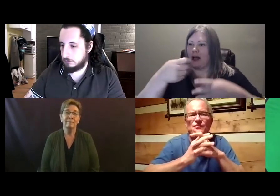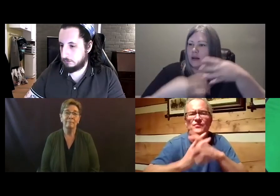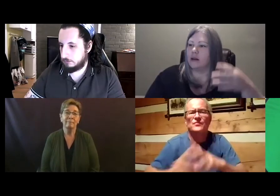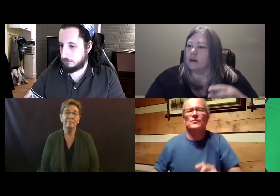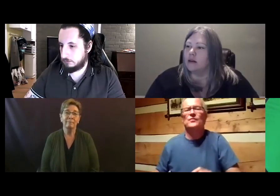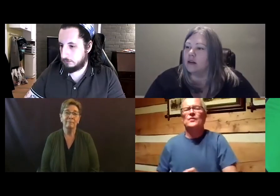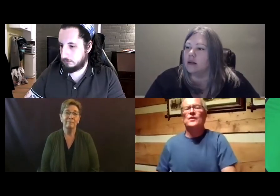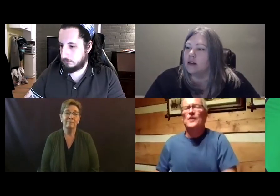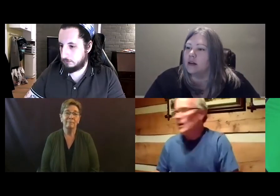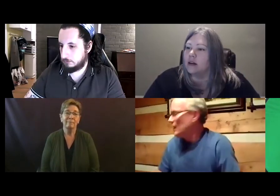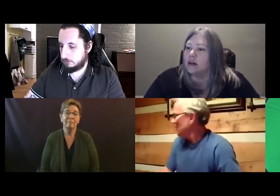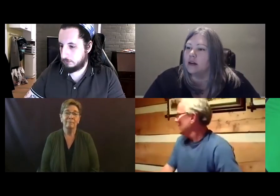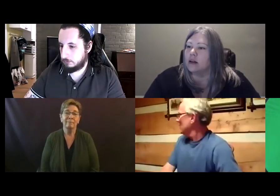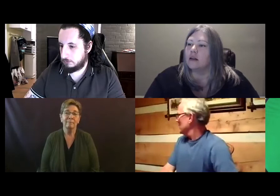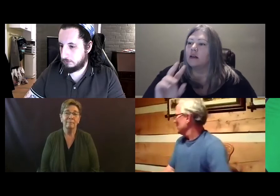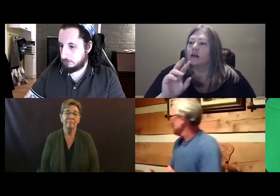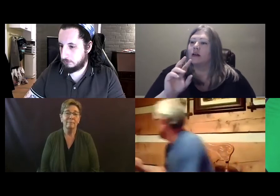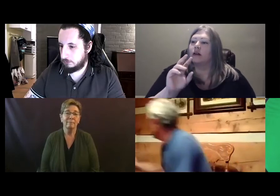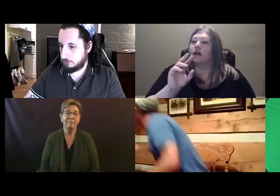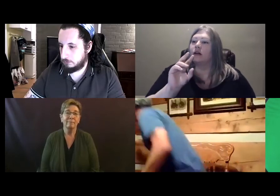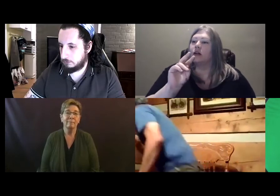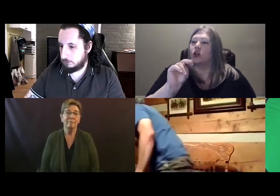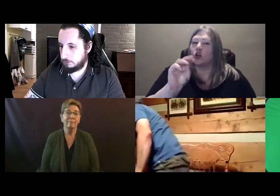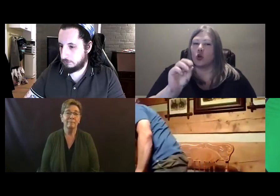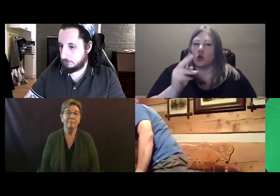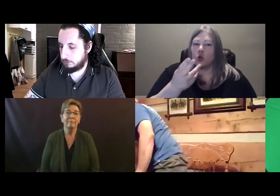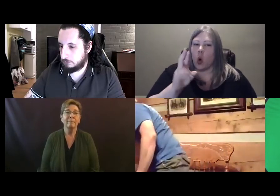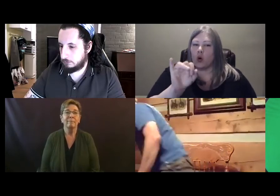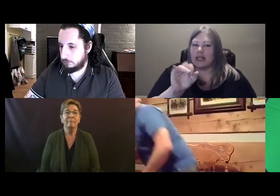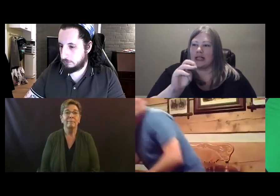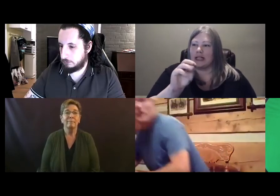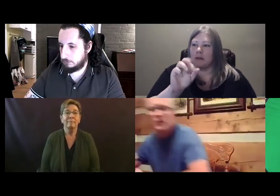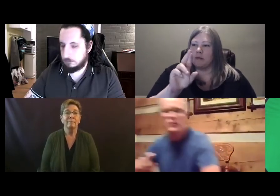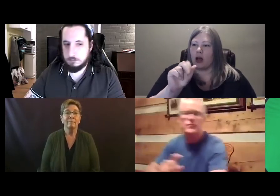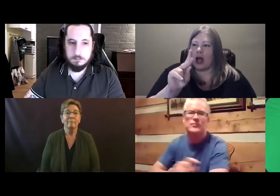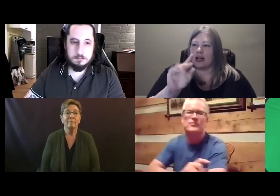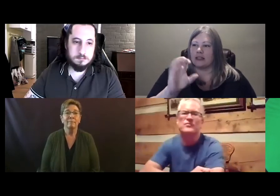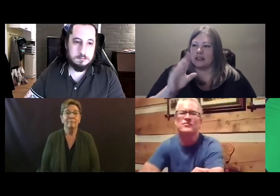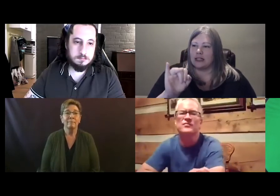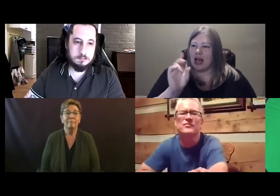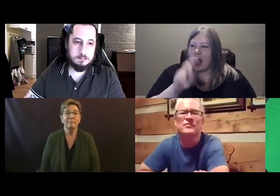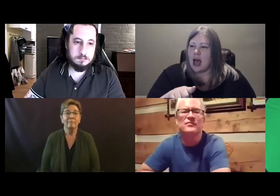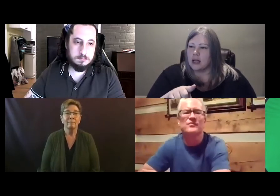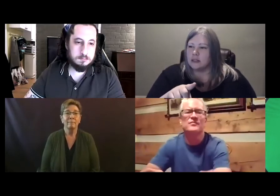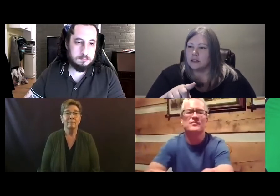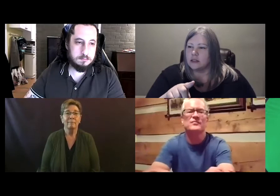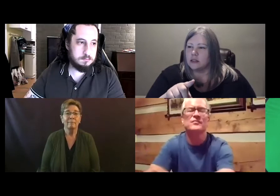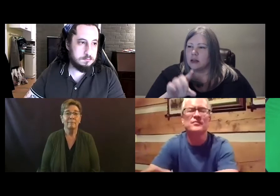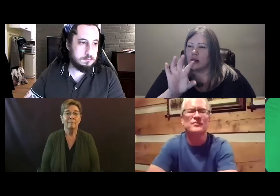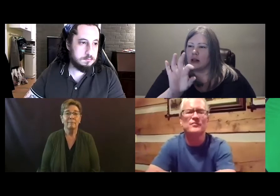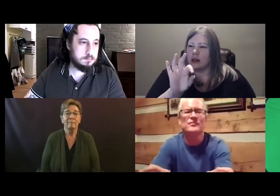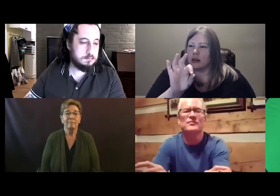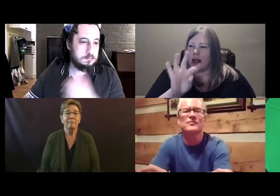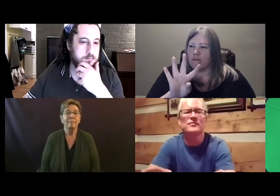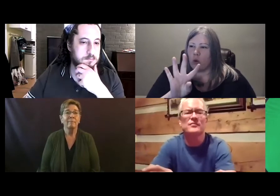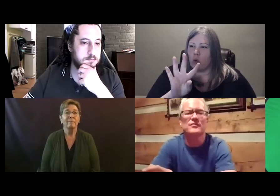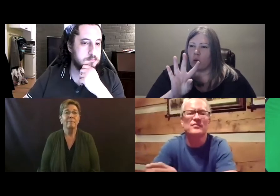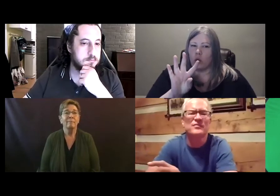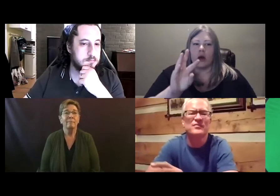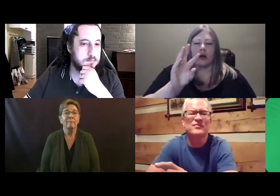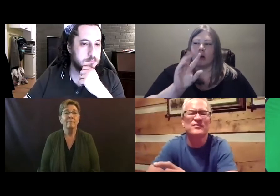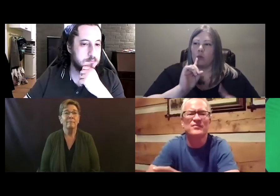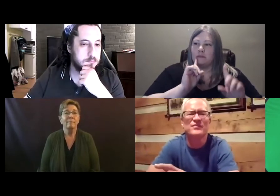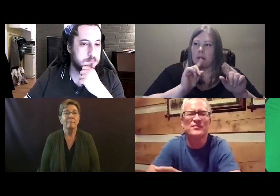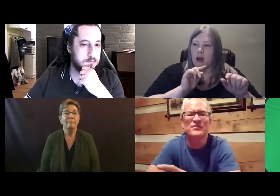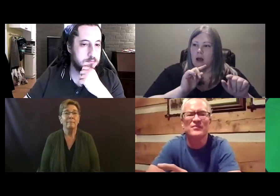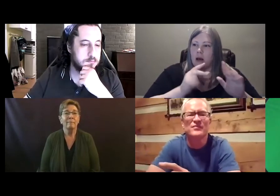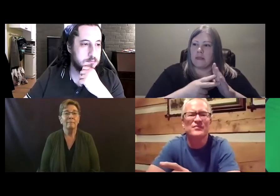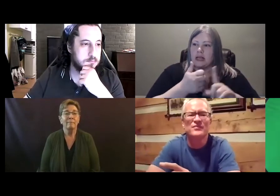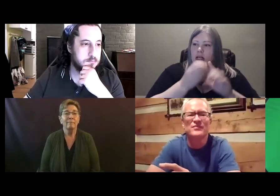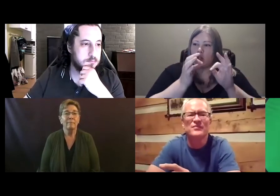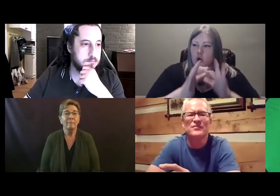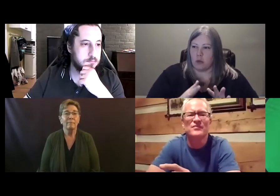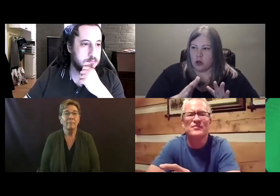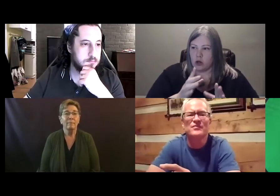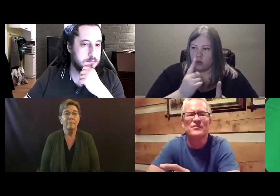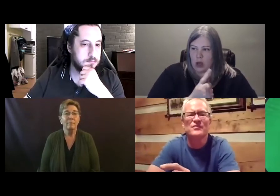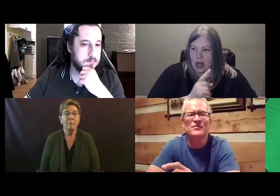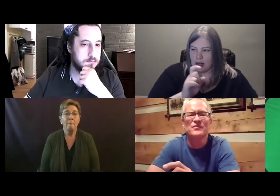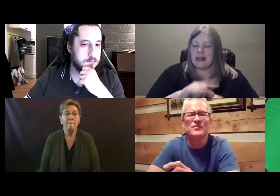And then now I'm going to move from chat to Q&A.